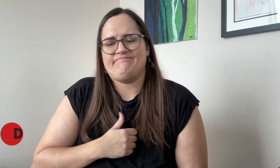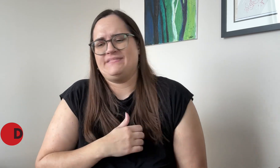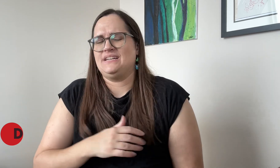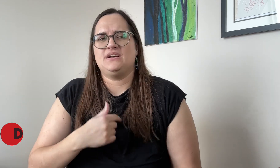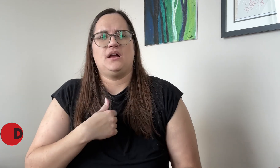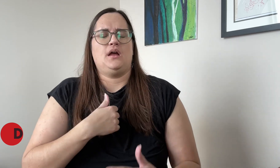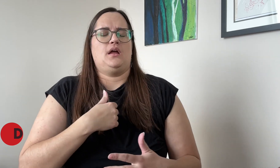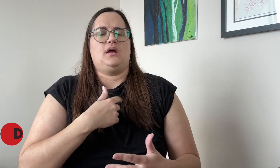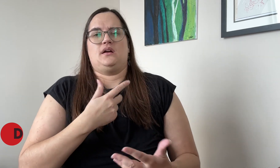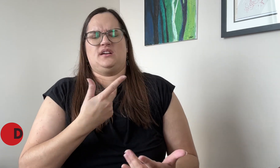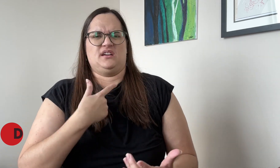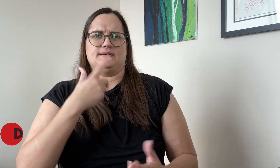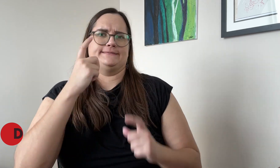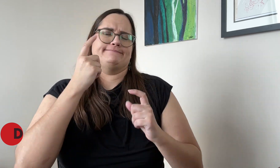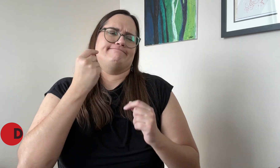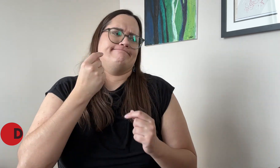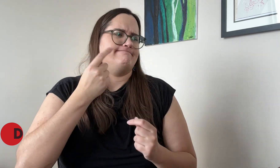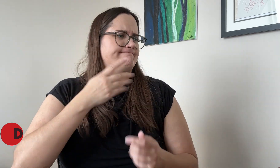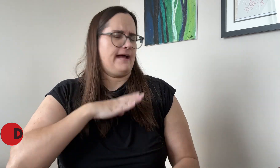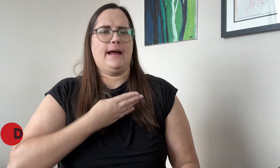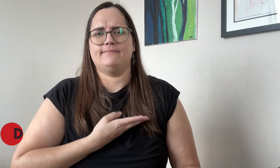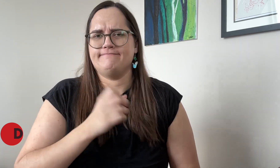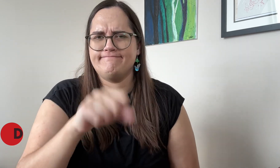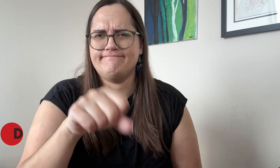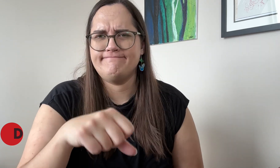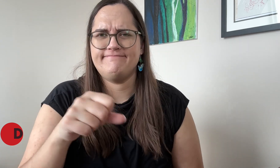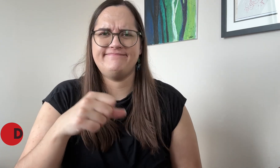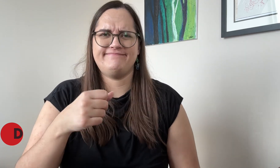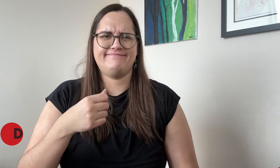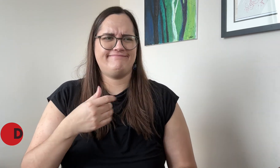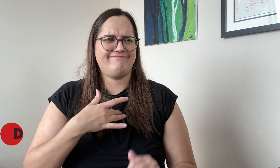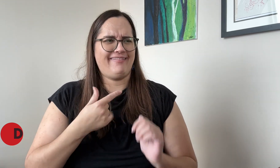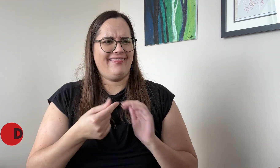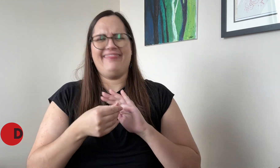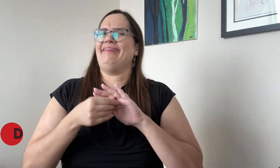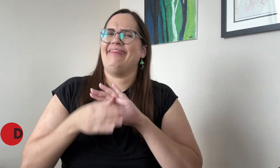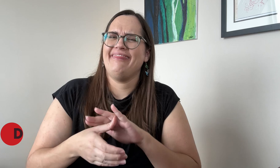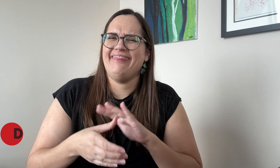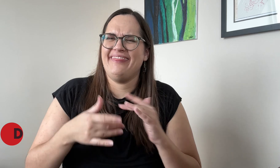understand each other. He said sorry. I got upset and felt deflated.